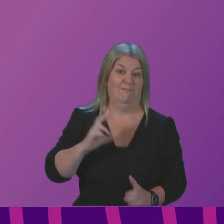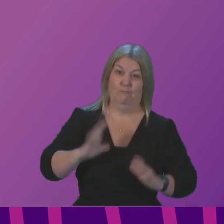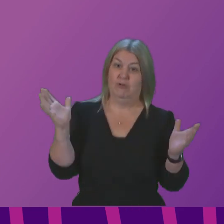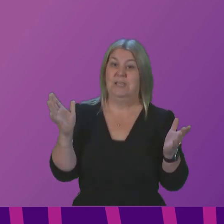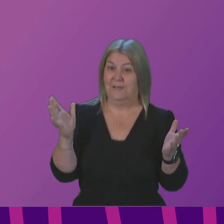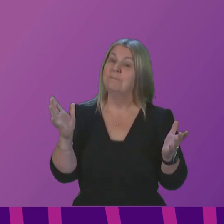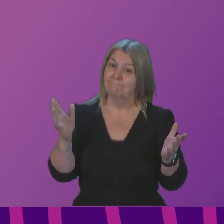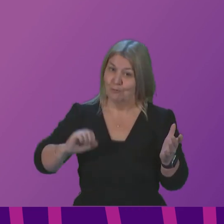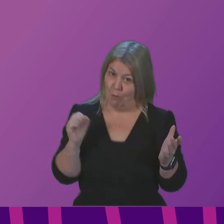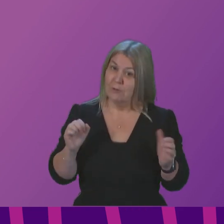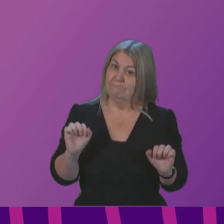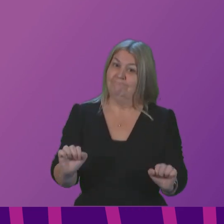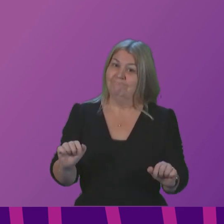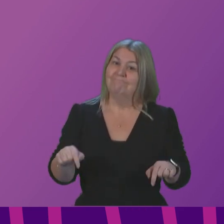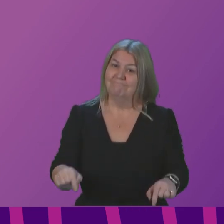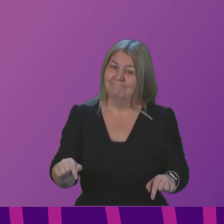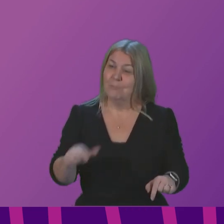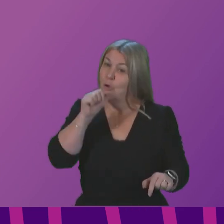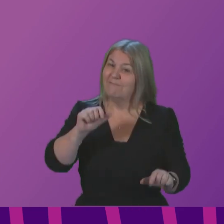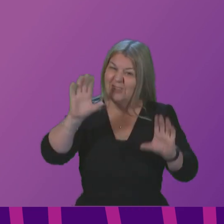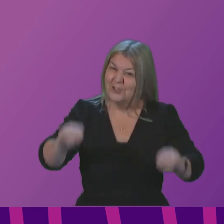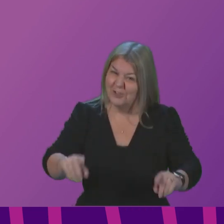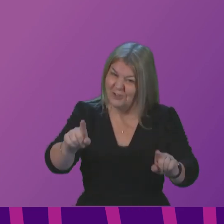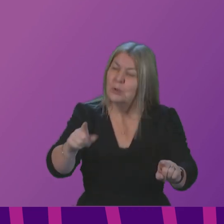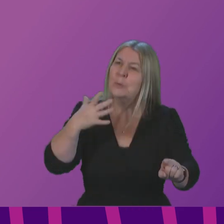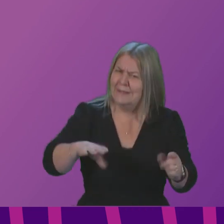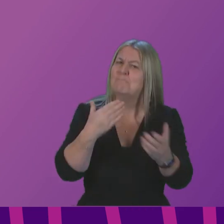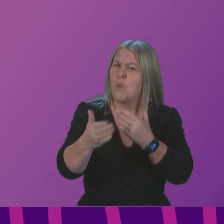but it is not the end of the journey. We have to build on that to go further. However, we